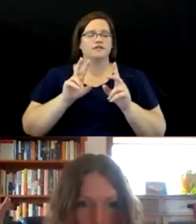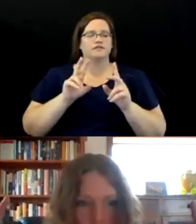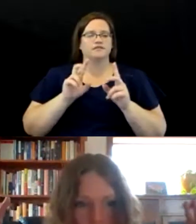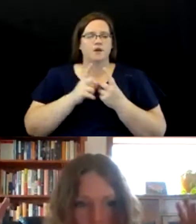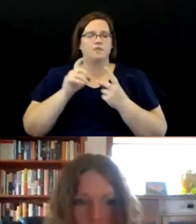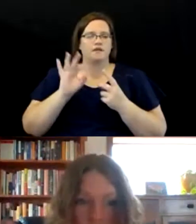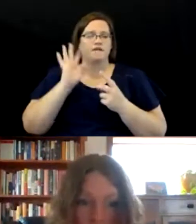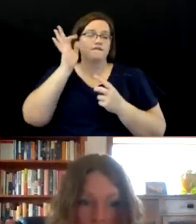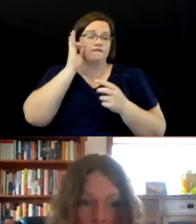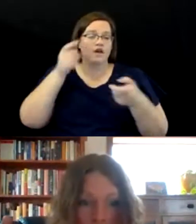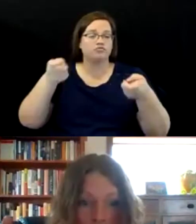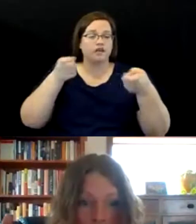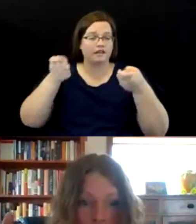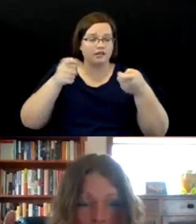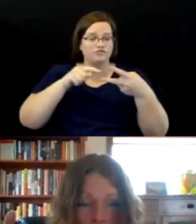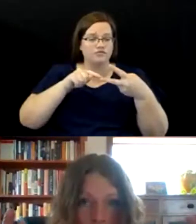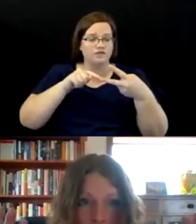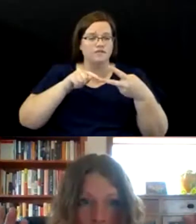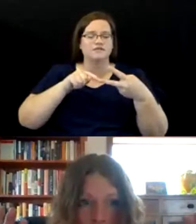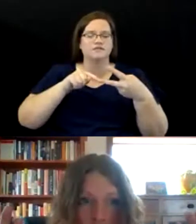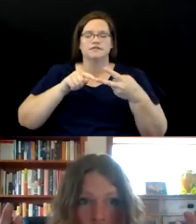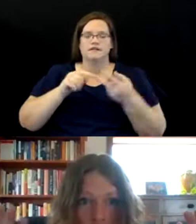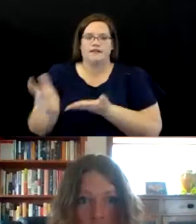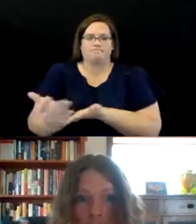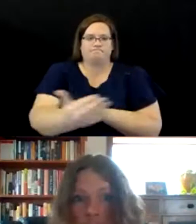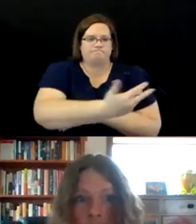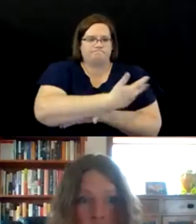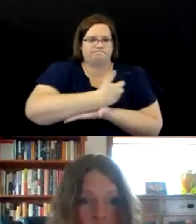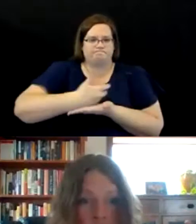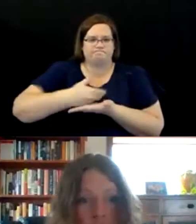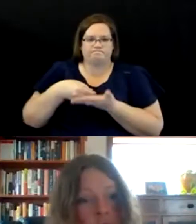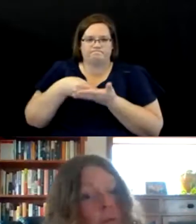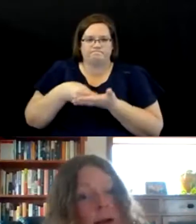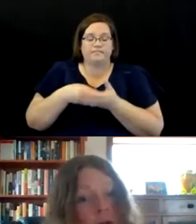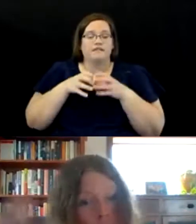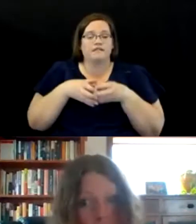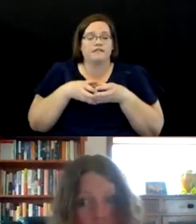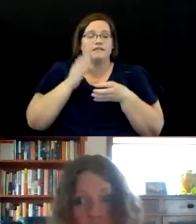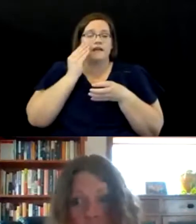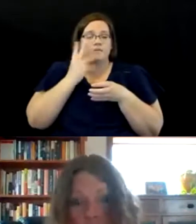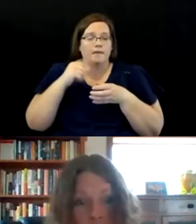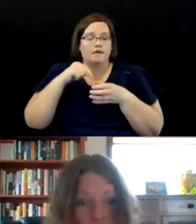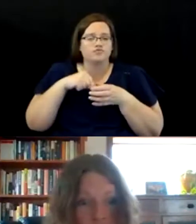works to pull together all of the data and information for Vermont and nationally to --